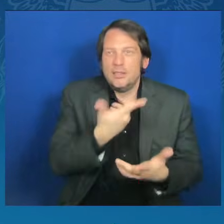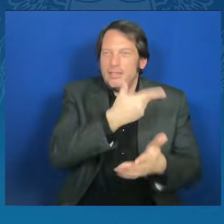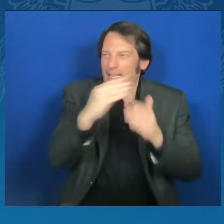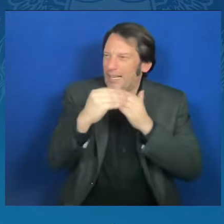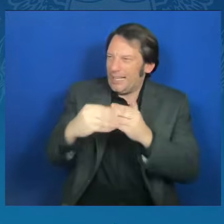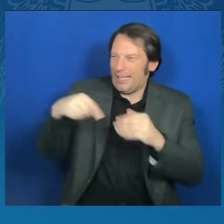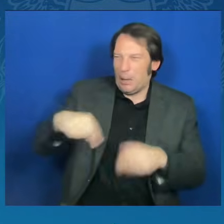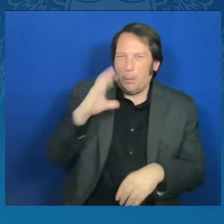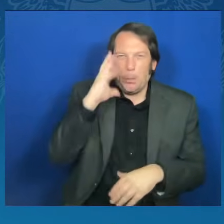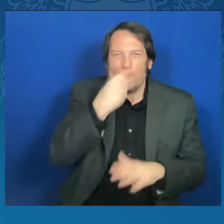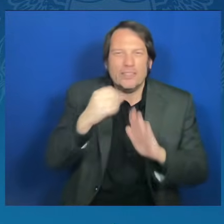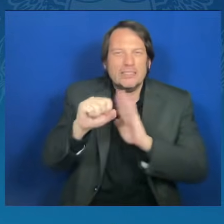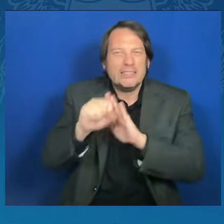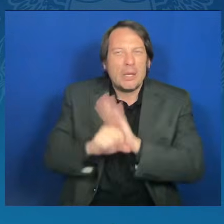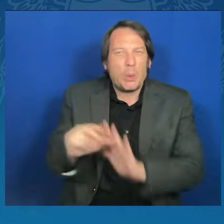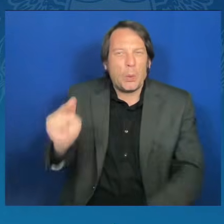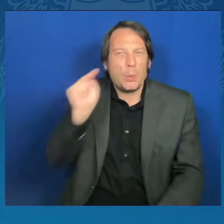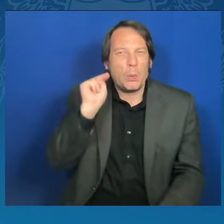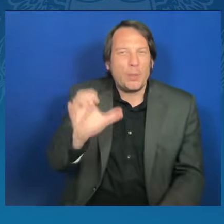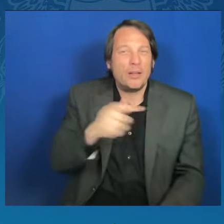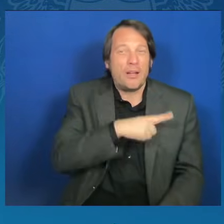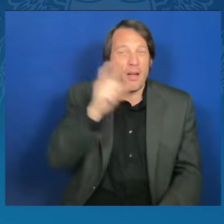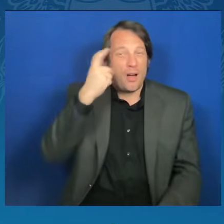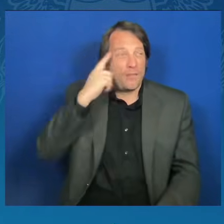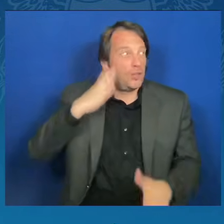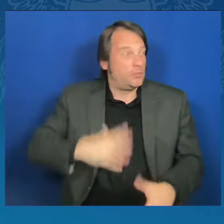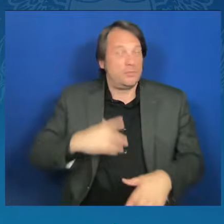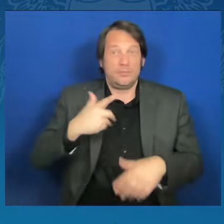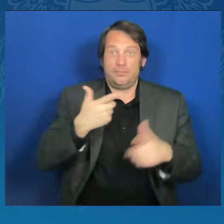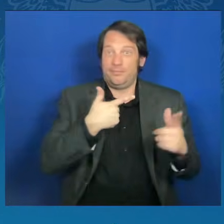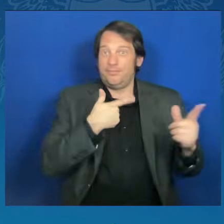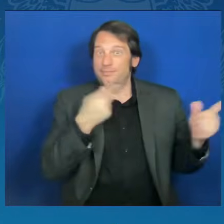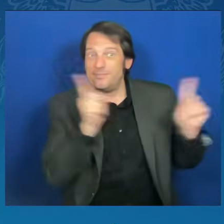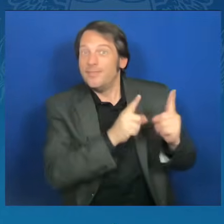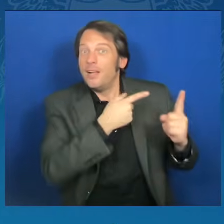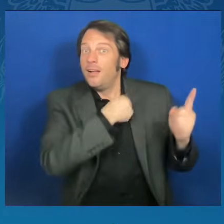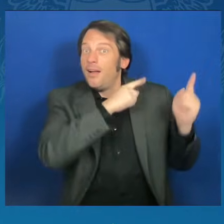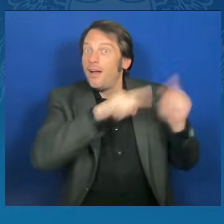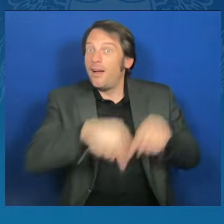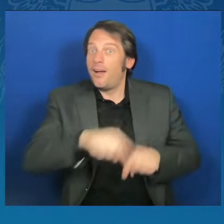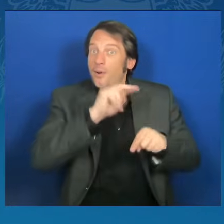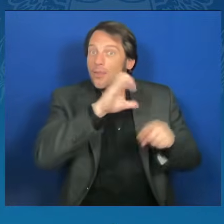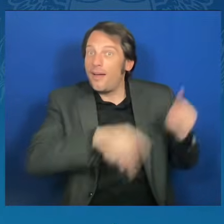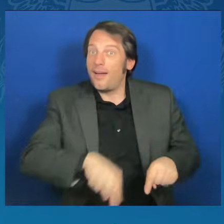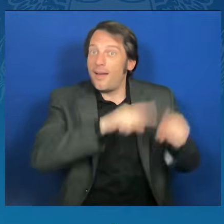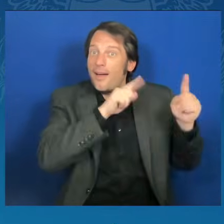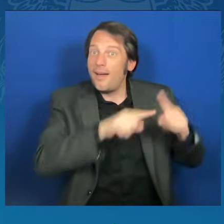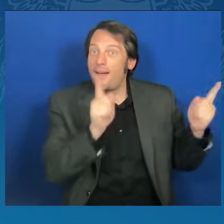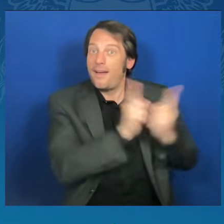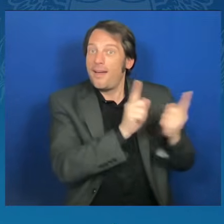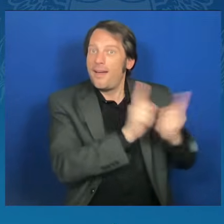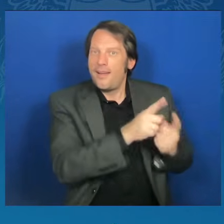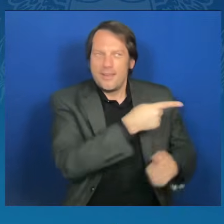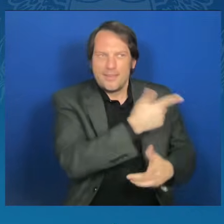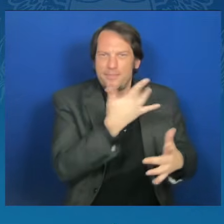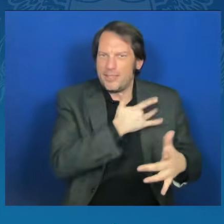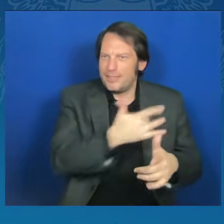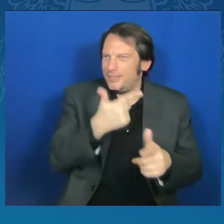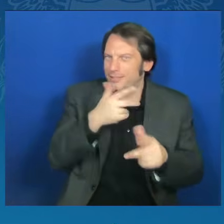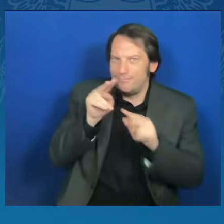And he is keeping track of my visits and has informed me this is my 10th visit to North Carolina as Vice President.